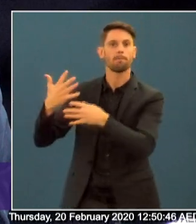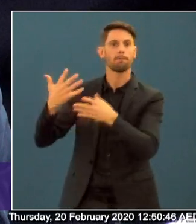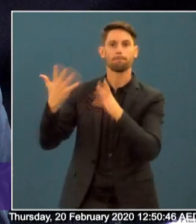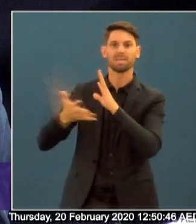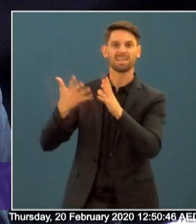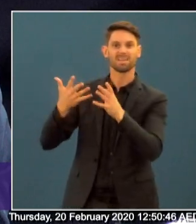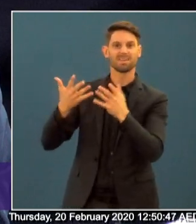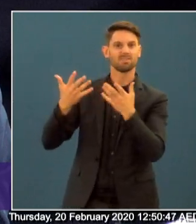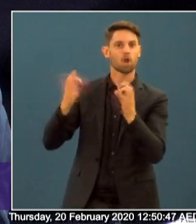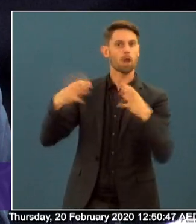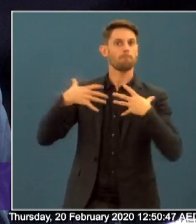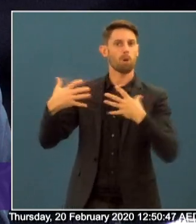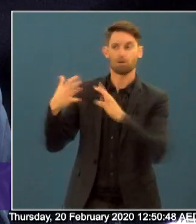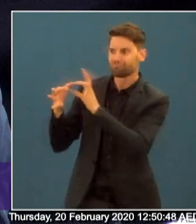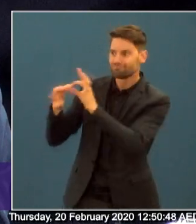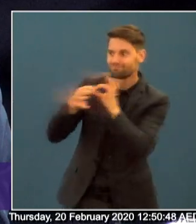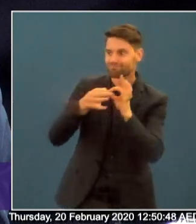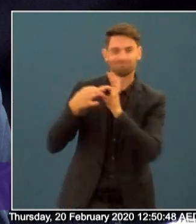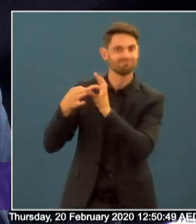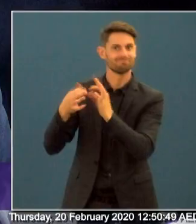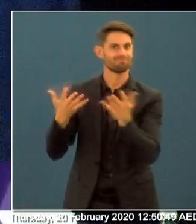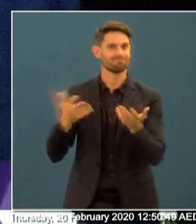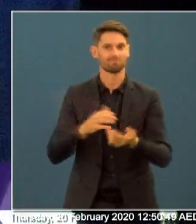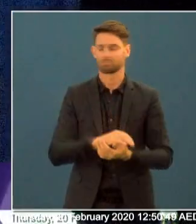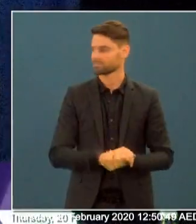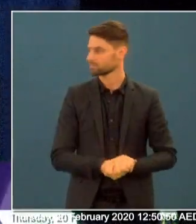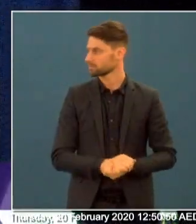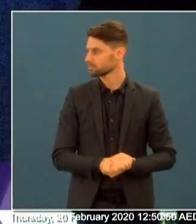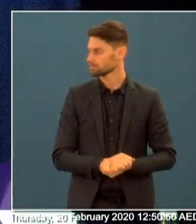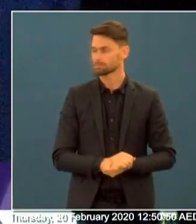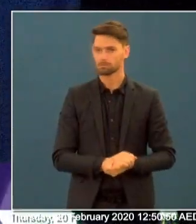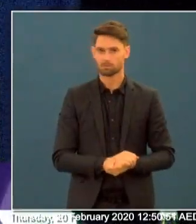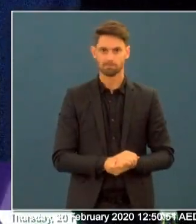and their willingness to act on those recommendations. Professor Trollor, I'm not trying to blame you.